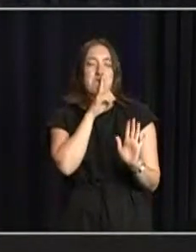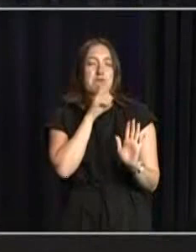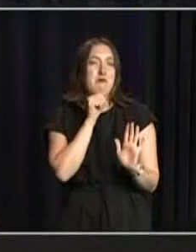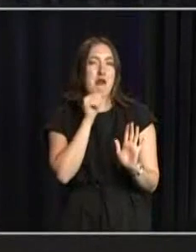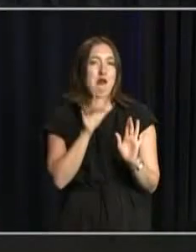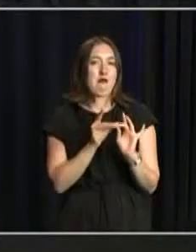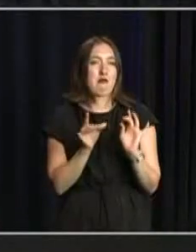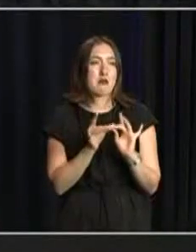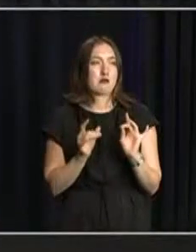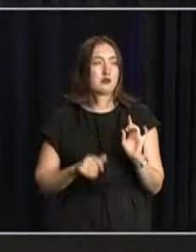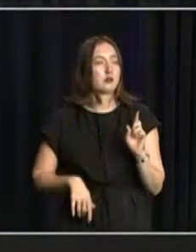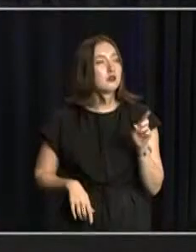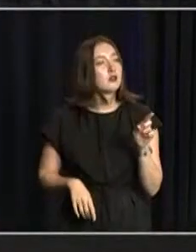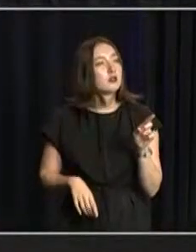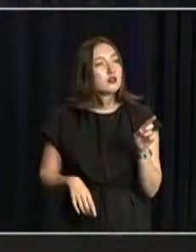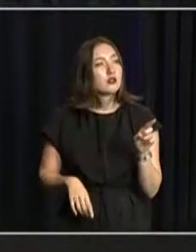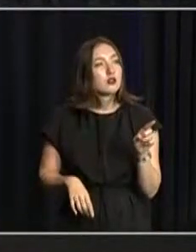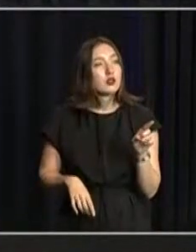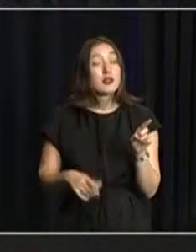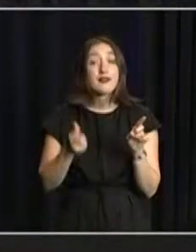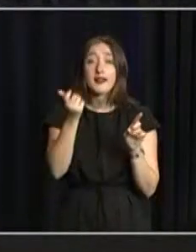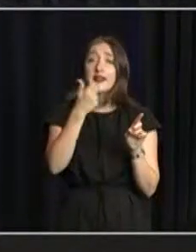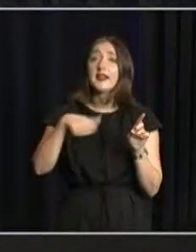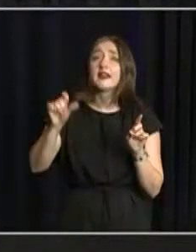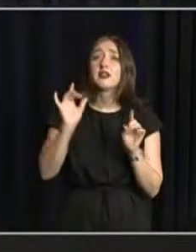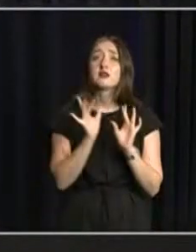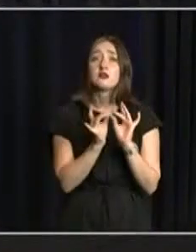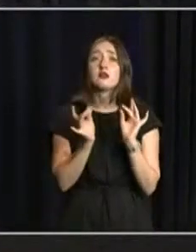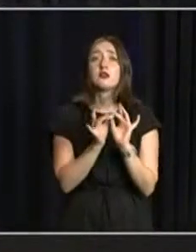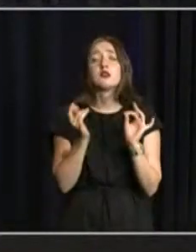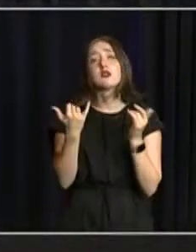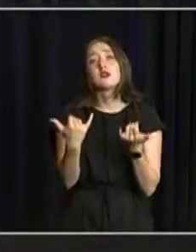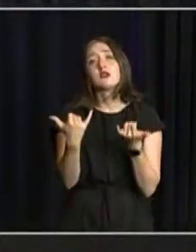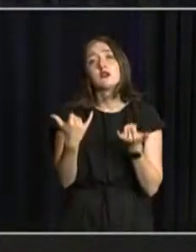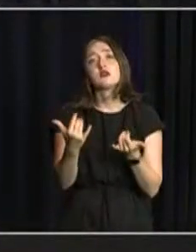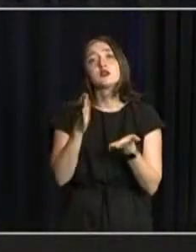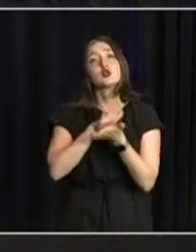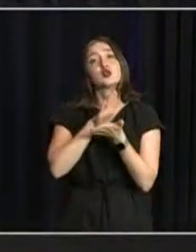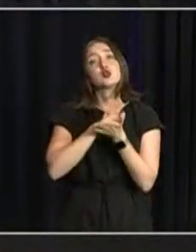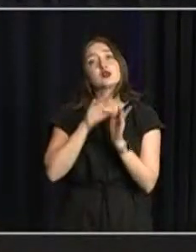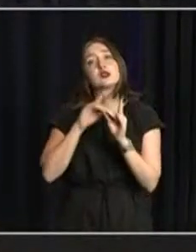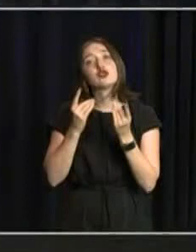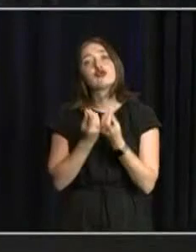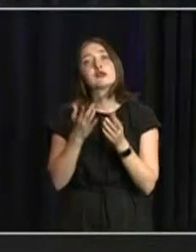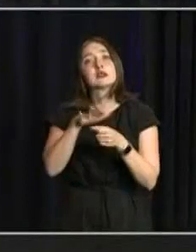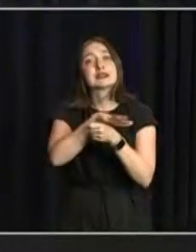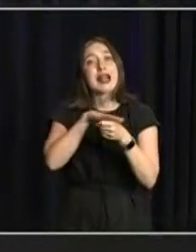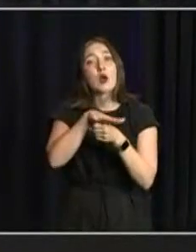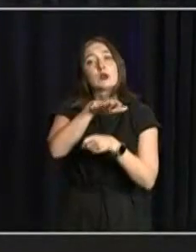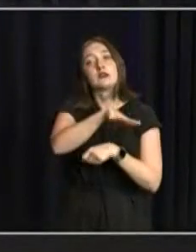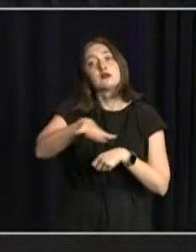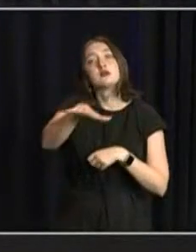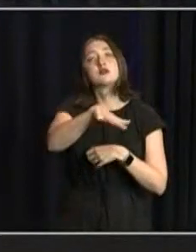And is there any talk right now with some of the school districts in the county to launch some pop-up clinics,